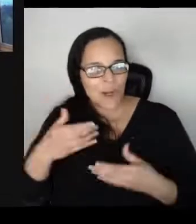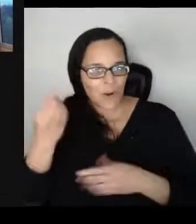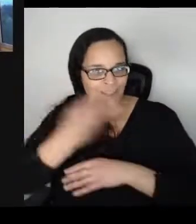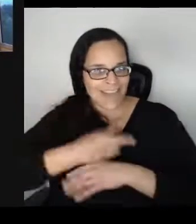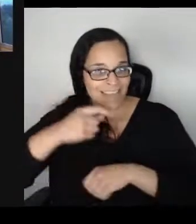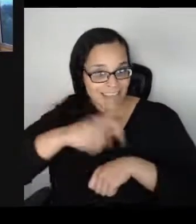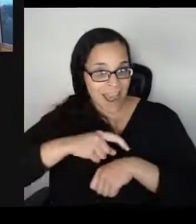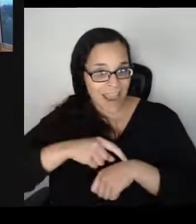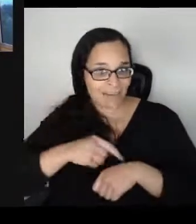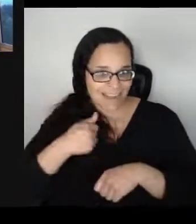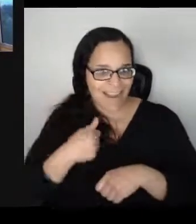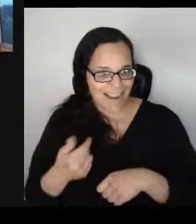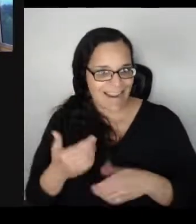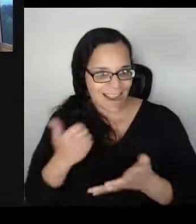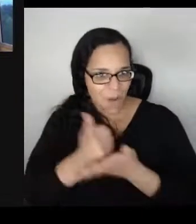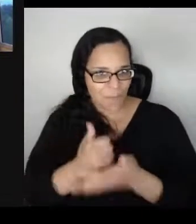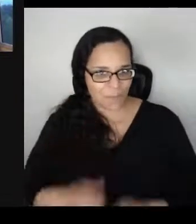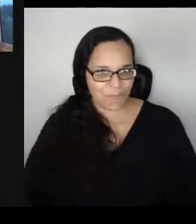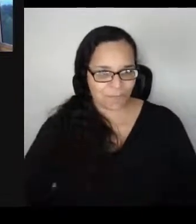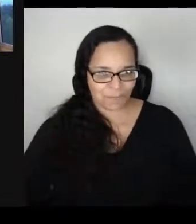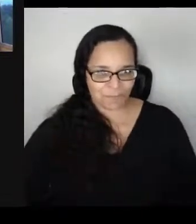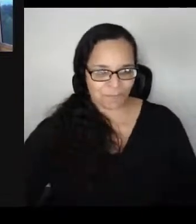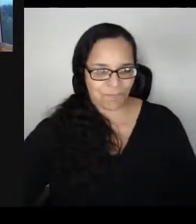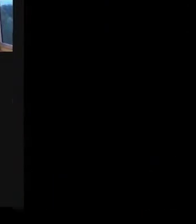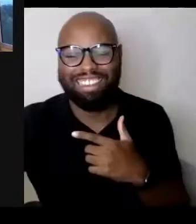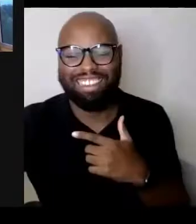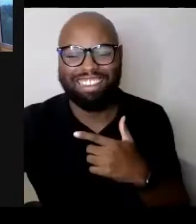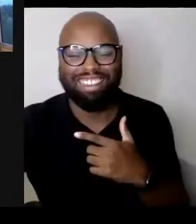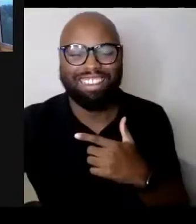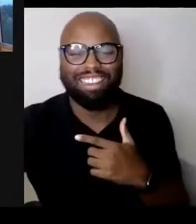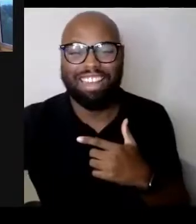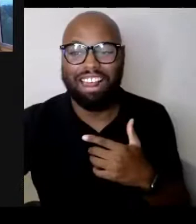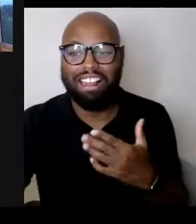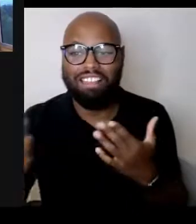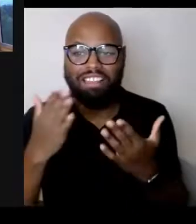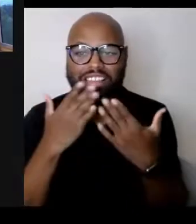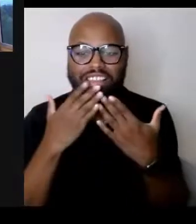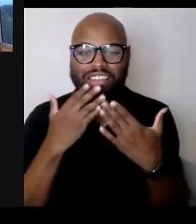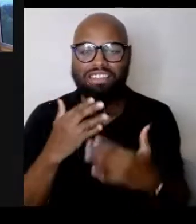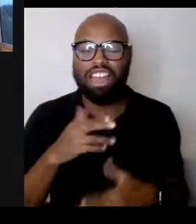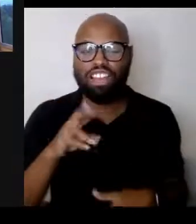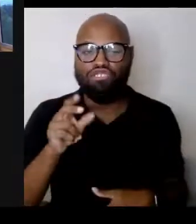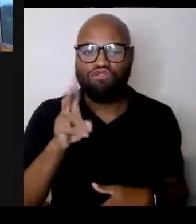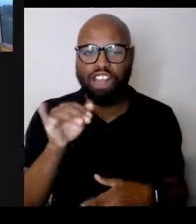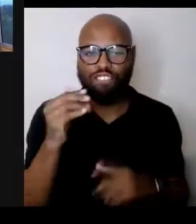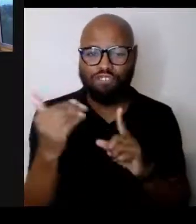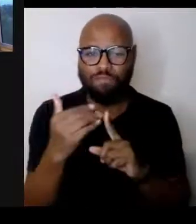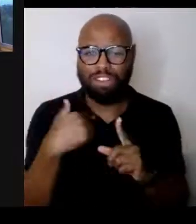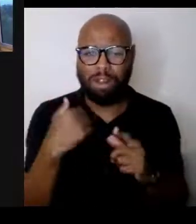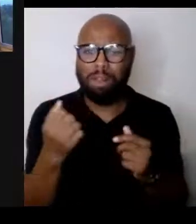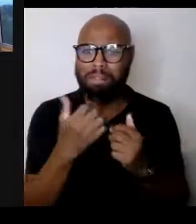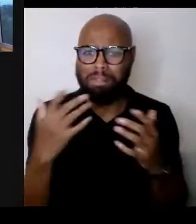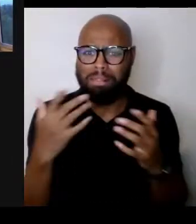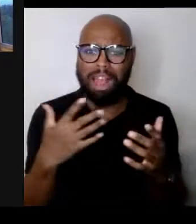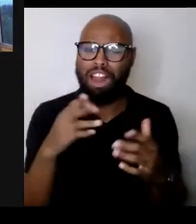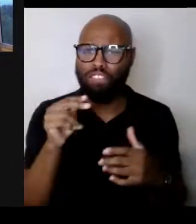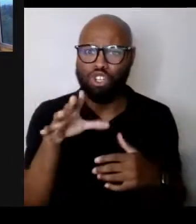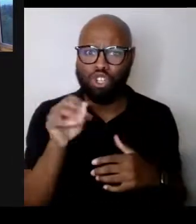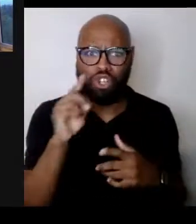Thank you, Ravi for reminding us that so much of the news and the conversation is focusing on what the siatees and what Governor Abbot are doing, you know,